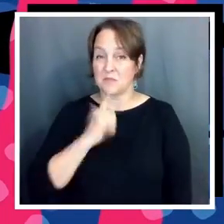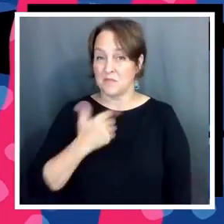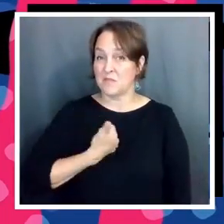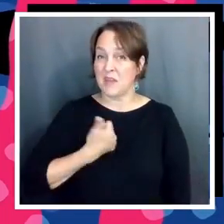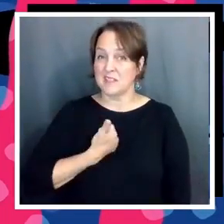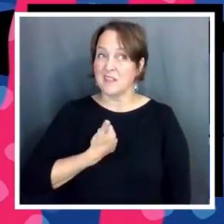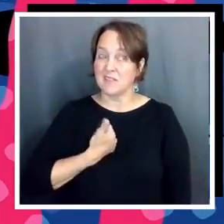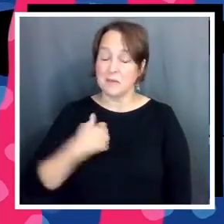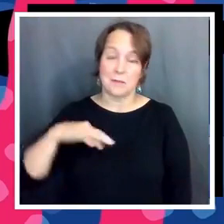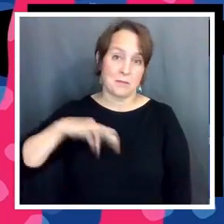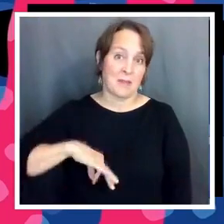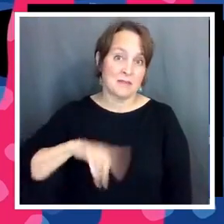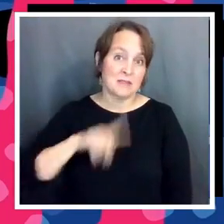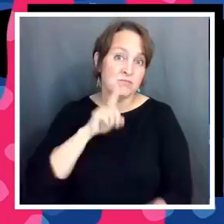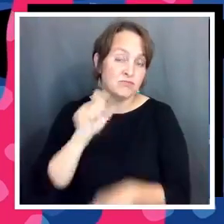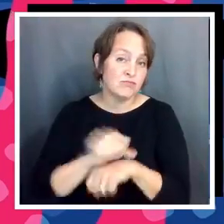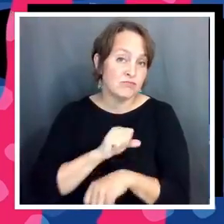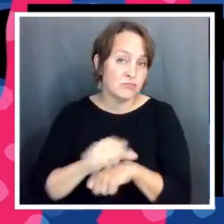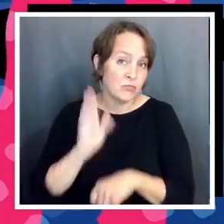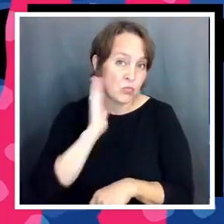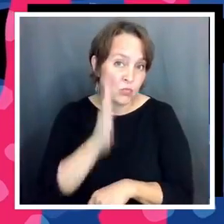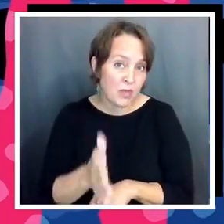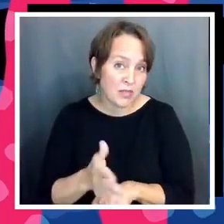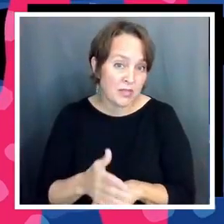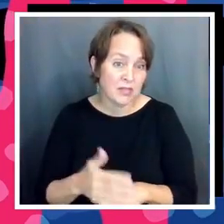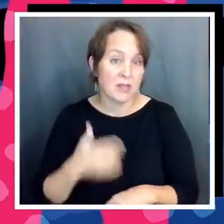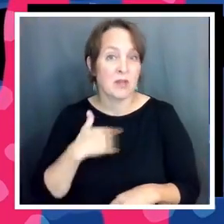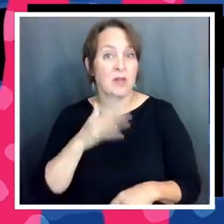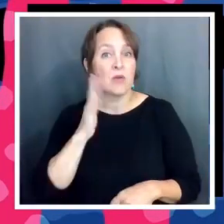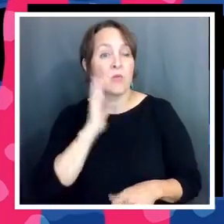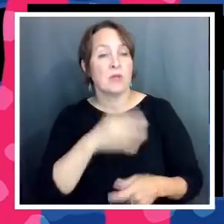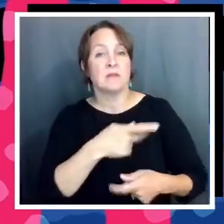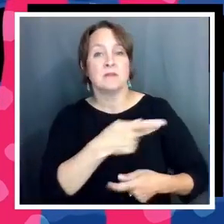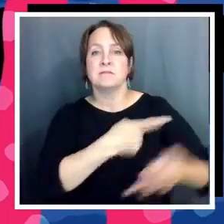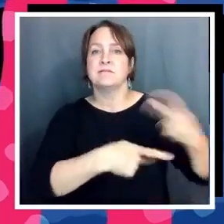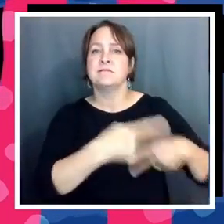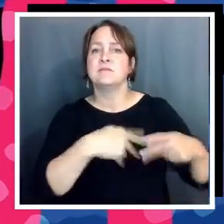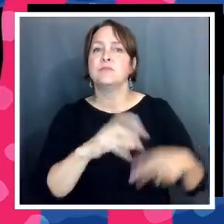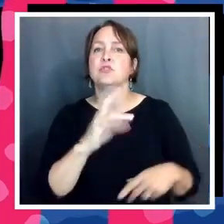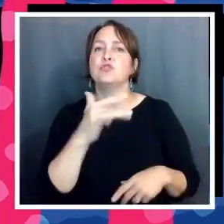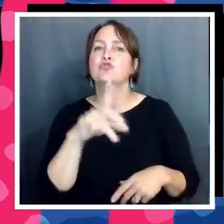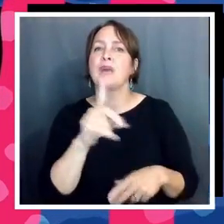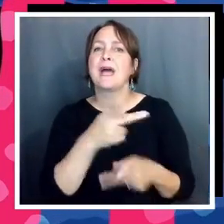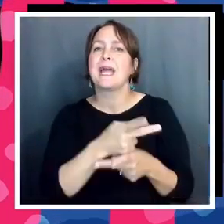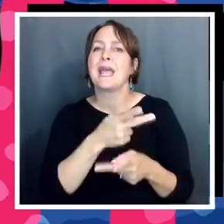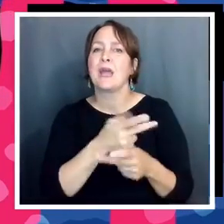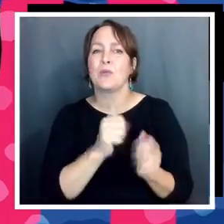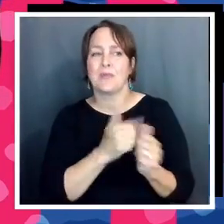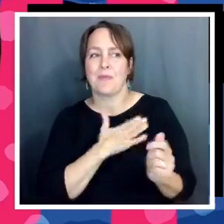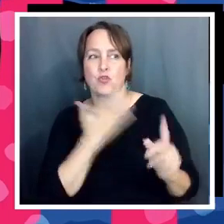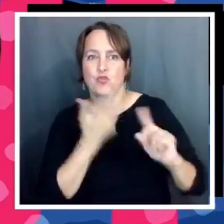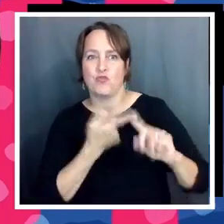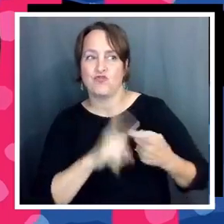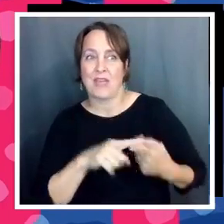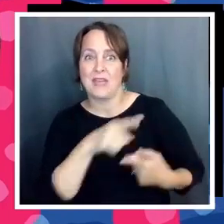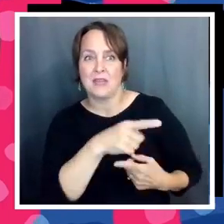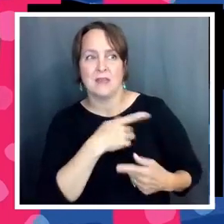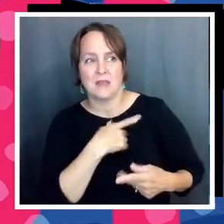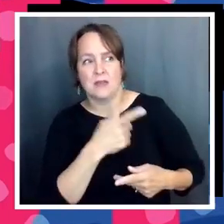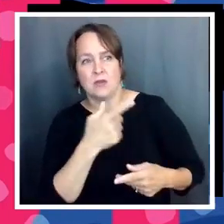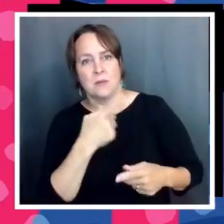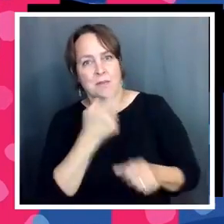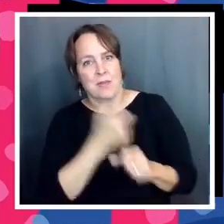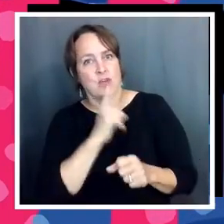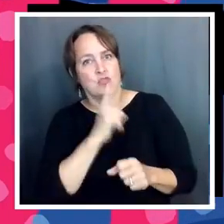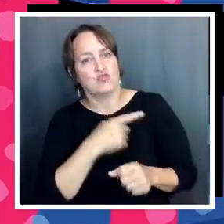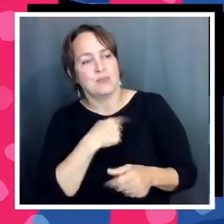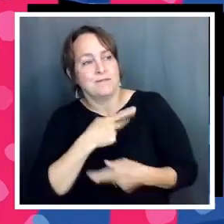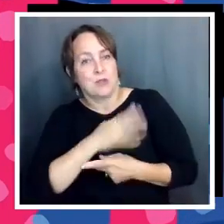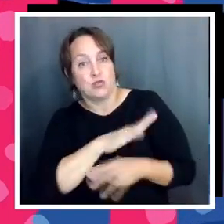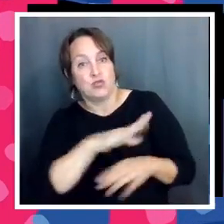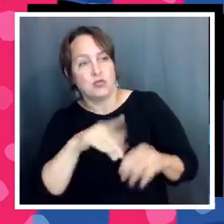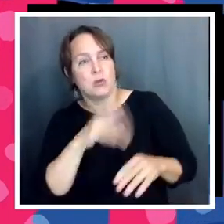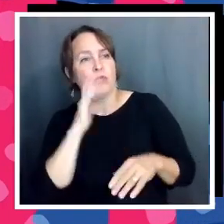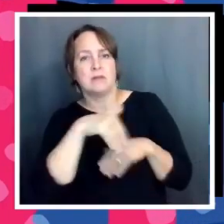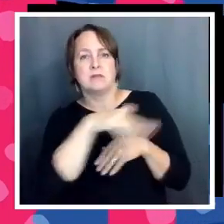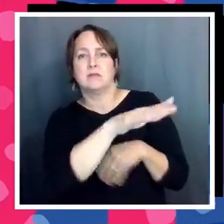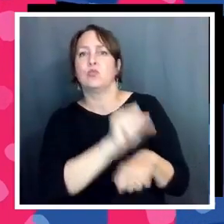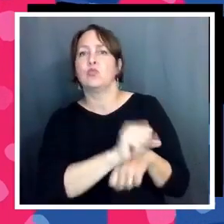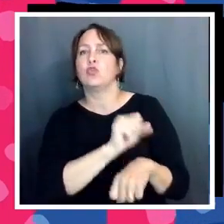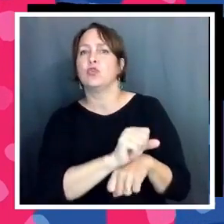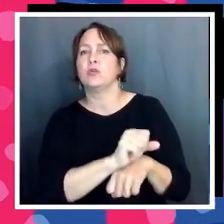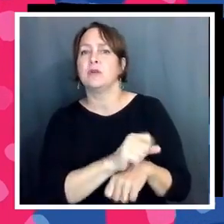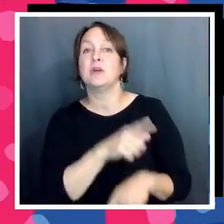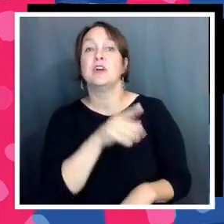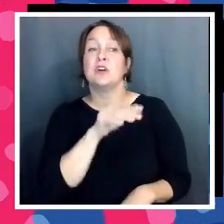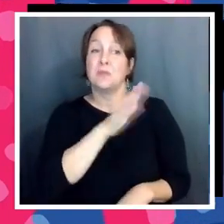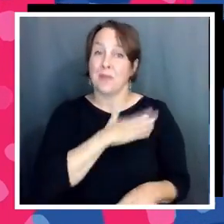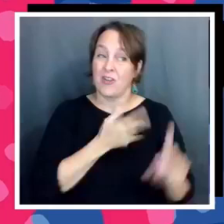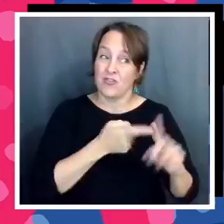POLICY AFFECTS THE INDIVIDUAL.